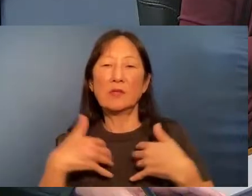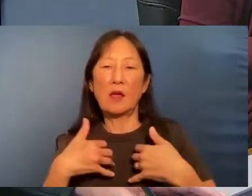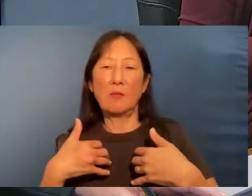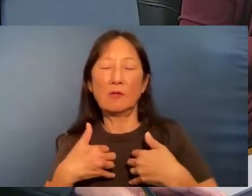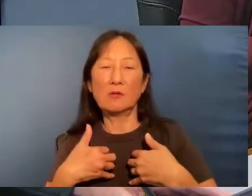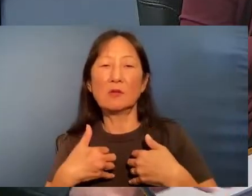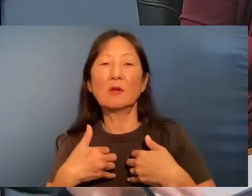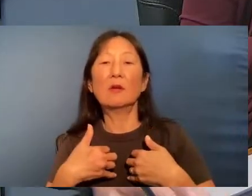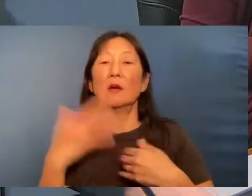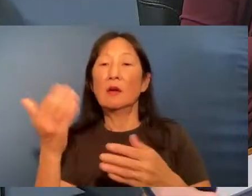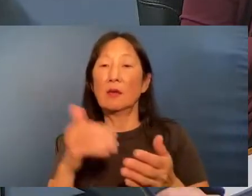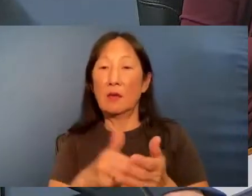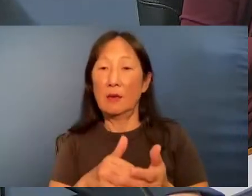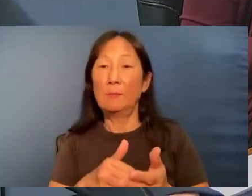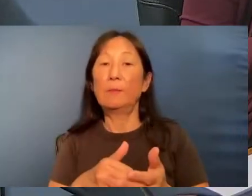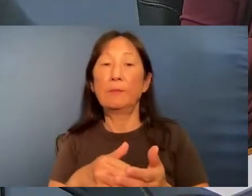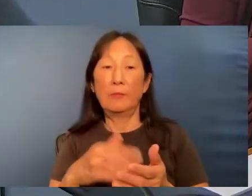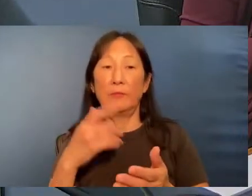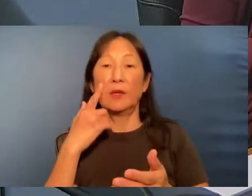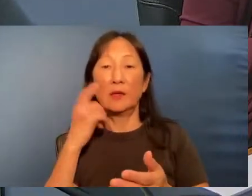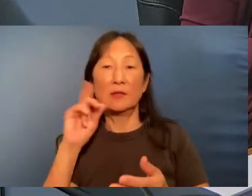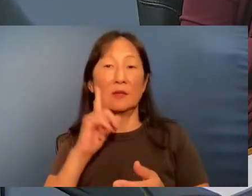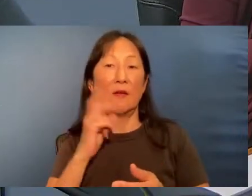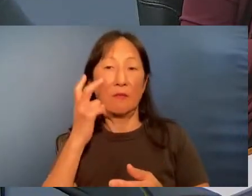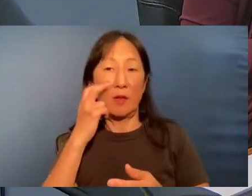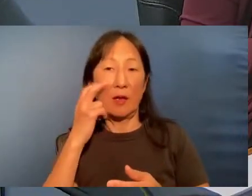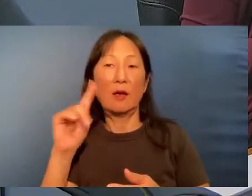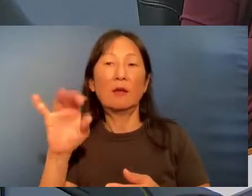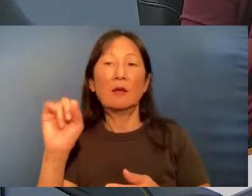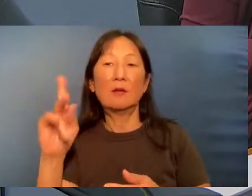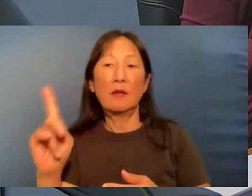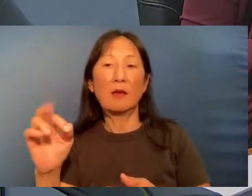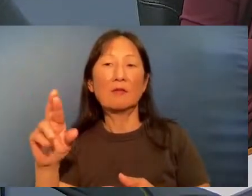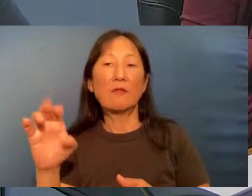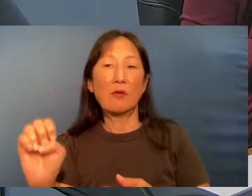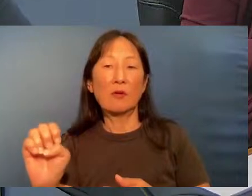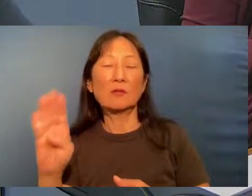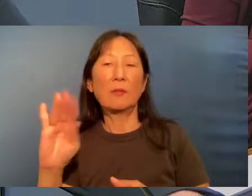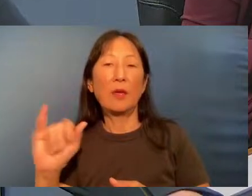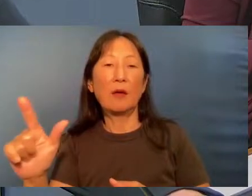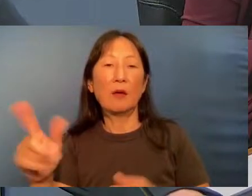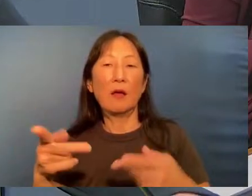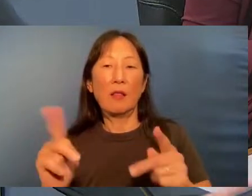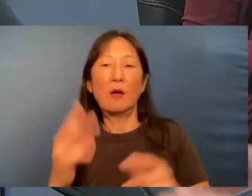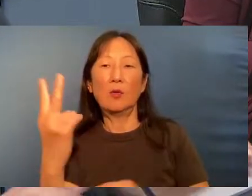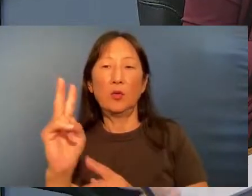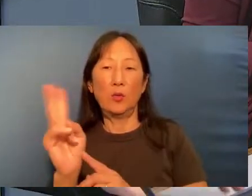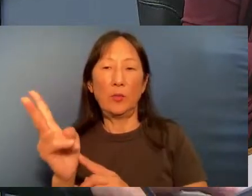Again, because this is the Deaf Blind Task Force bill, we will allow two minutes for testimony